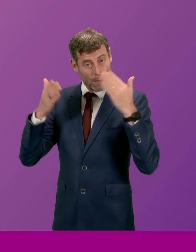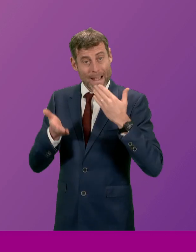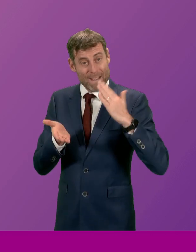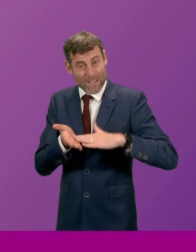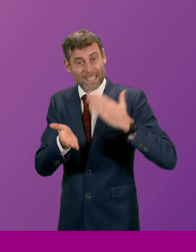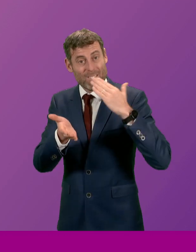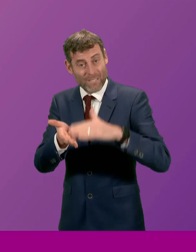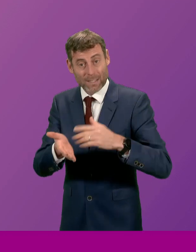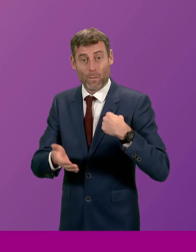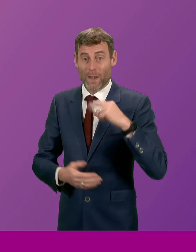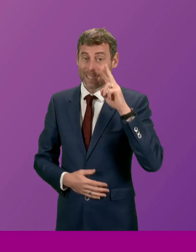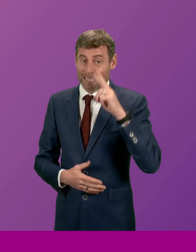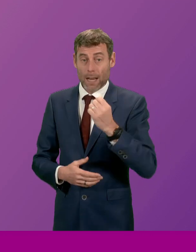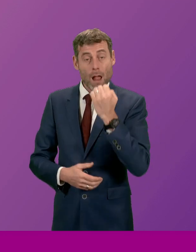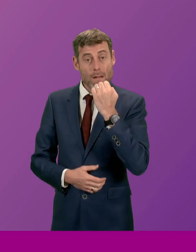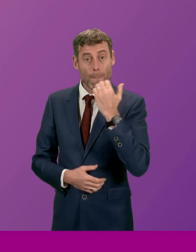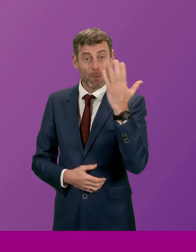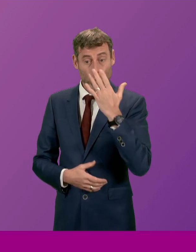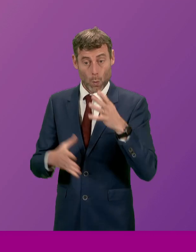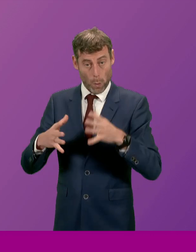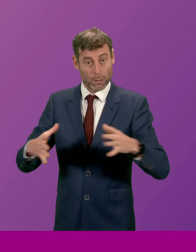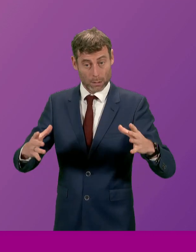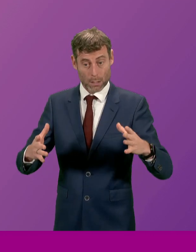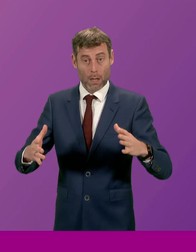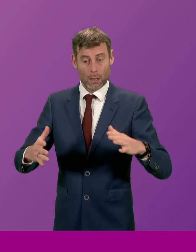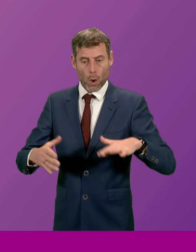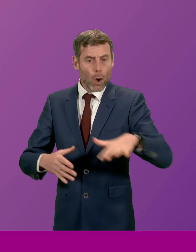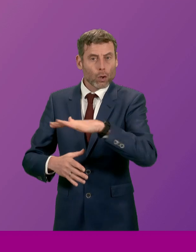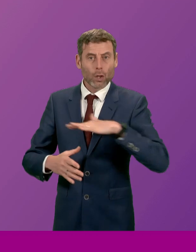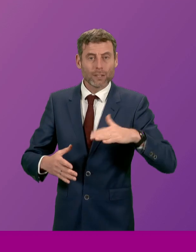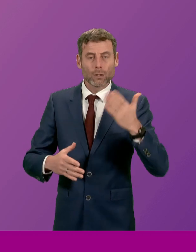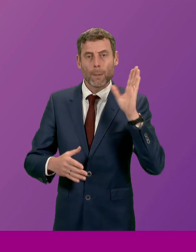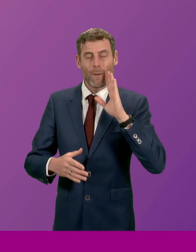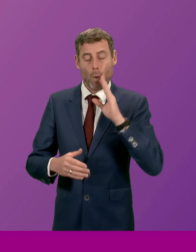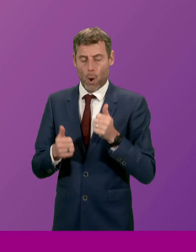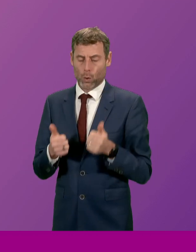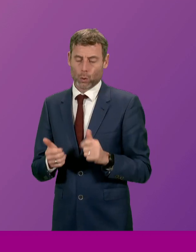the proportion of schools that are in good or satisfactory condition from the 62.7 per cent that